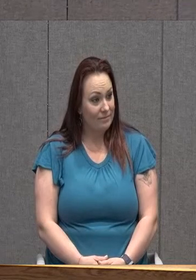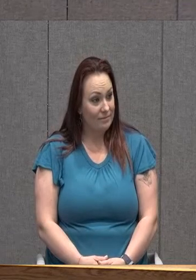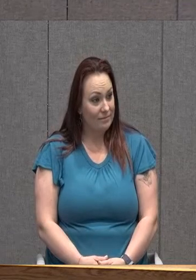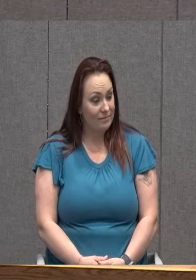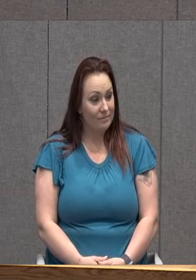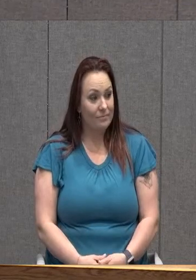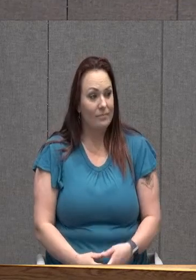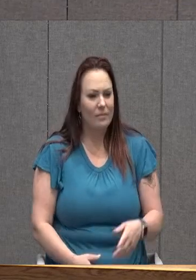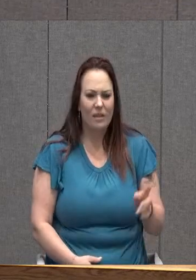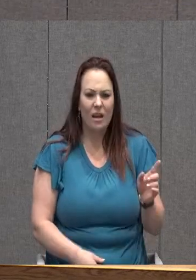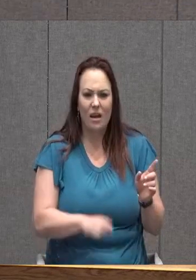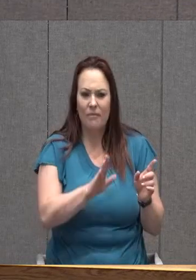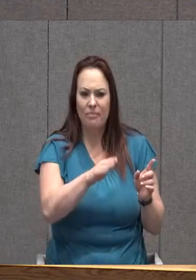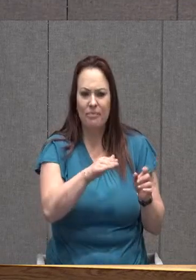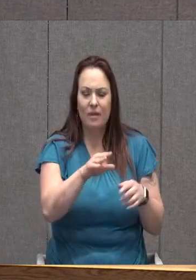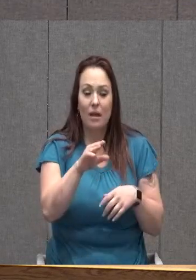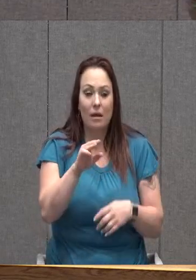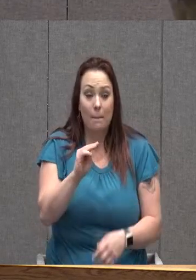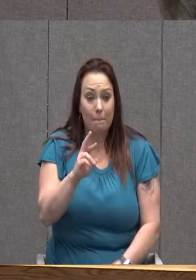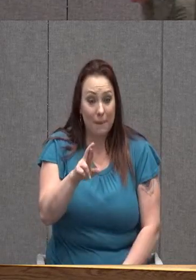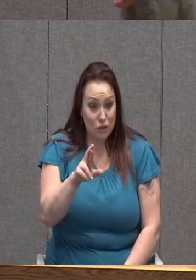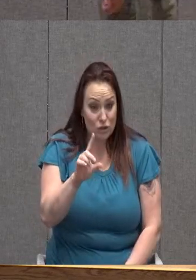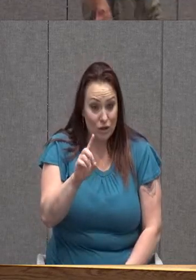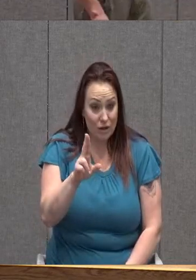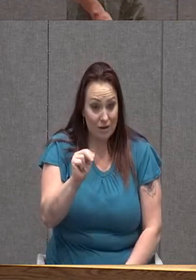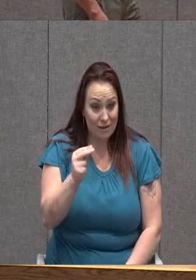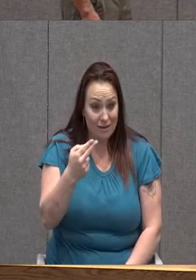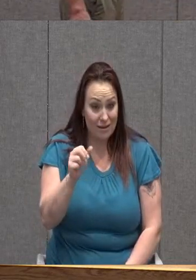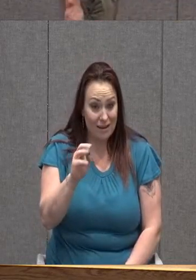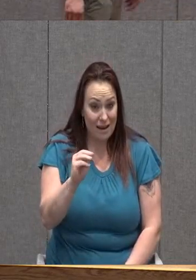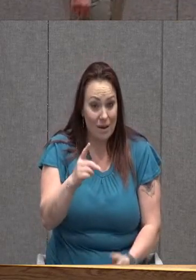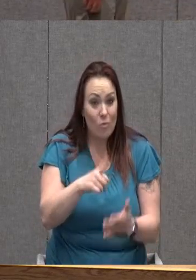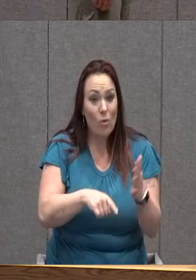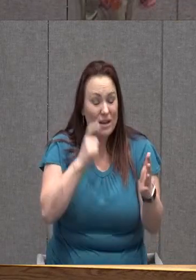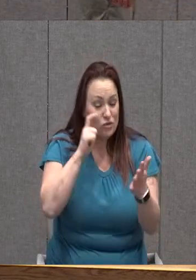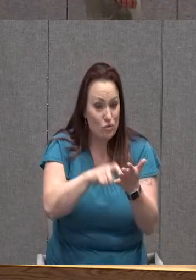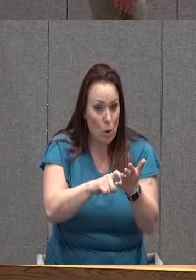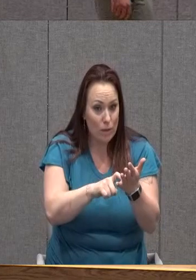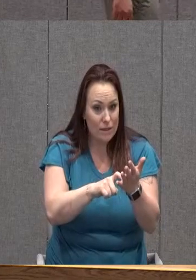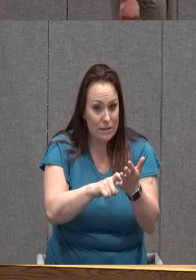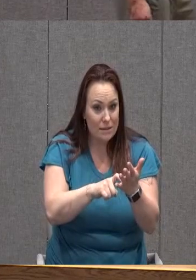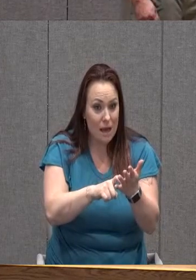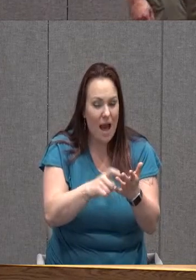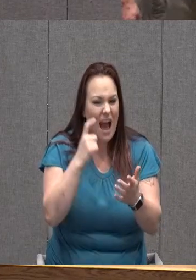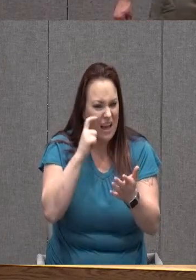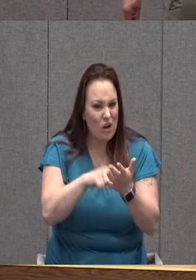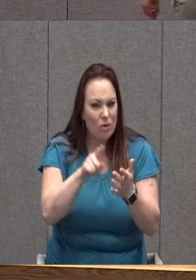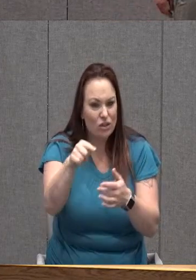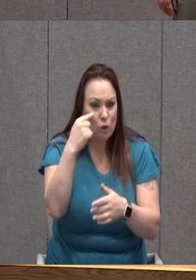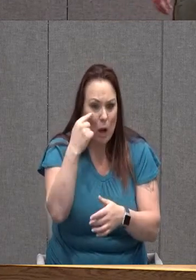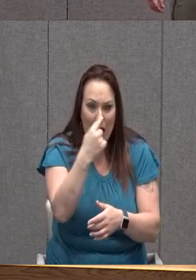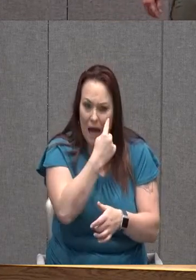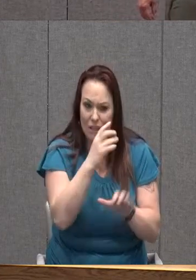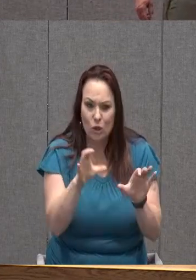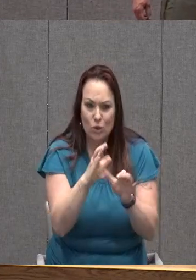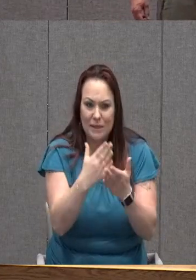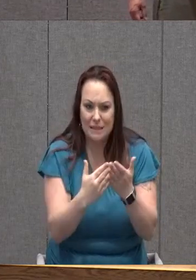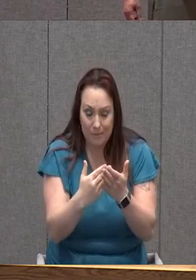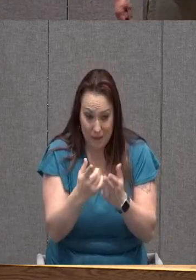Mr Dunham, what did you notice? I noticed something really important about your eyes, when you were doing that, what do your eyes do when you're doing sports like this?